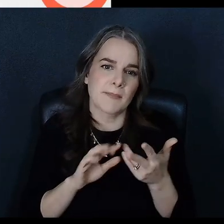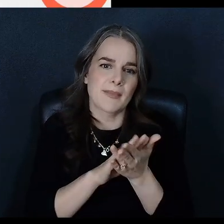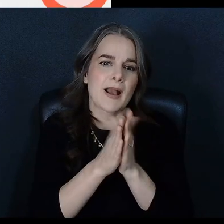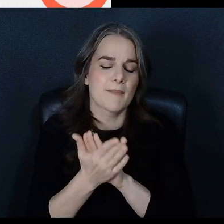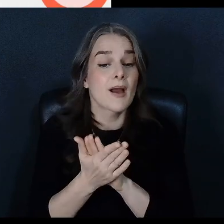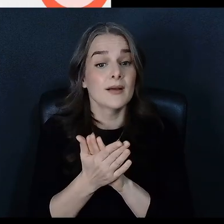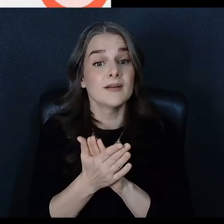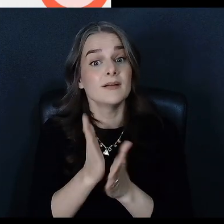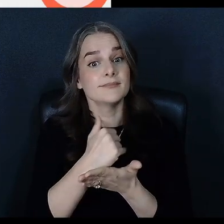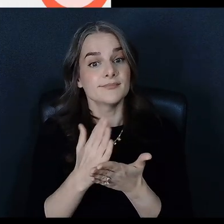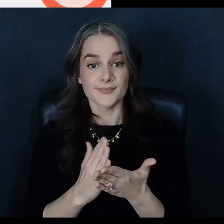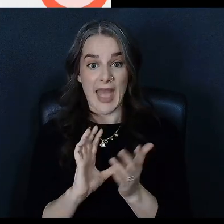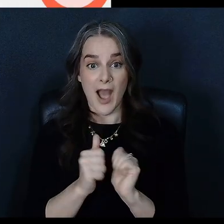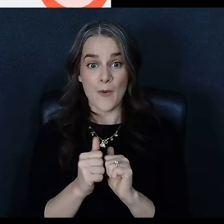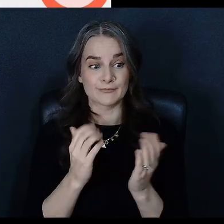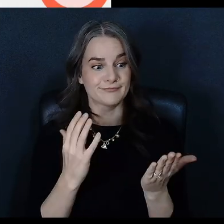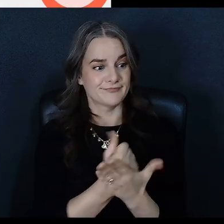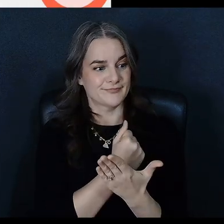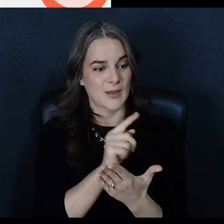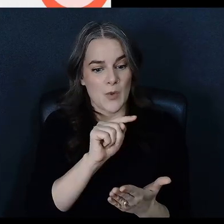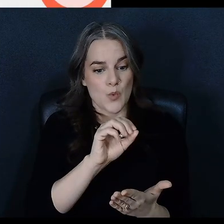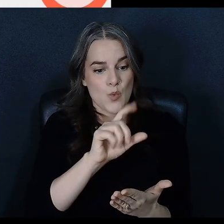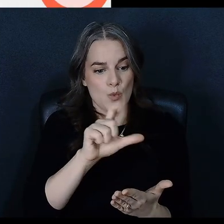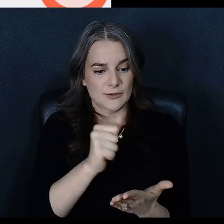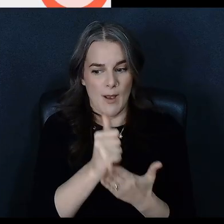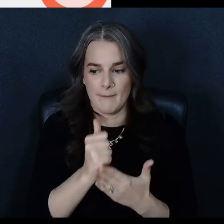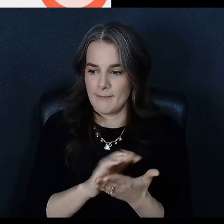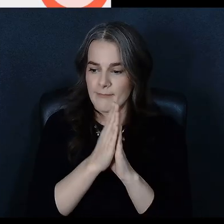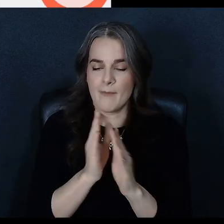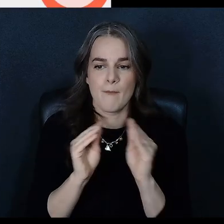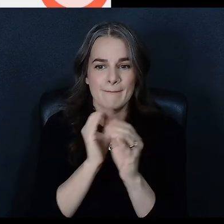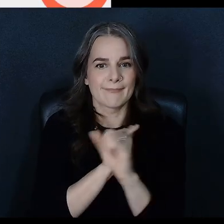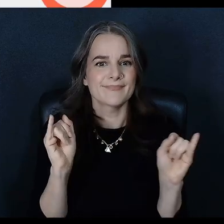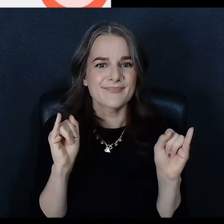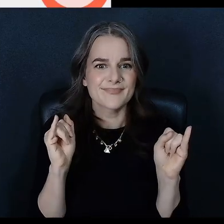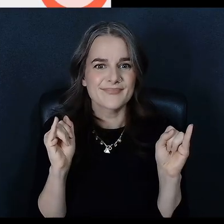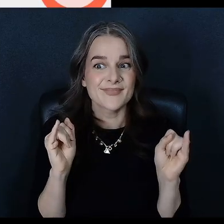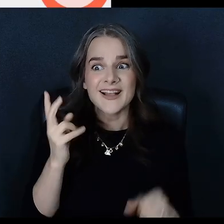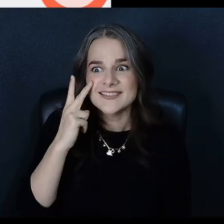more independent. And so we see here this is another graph,